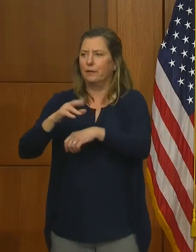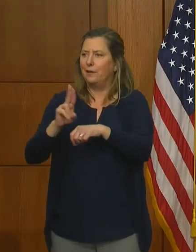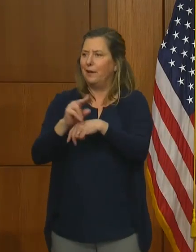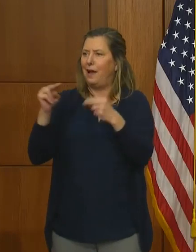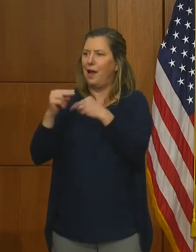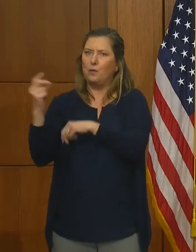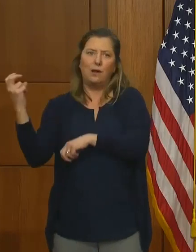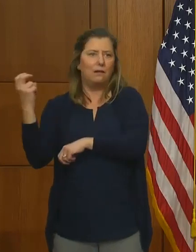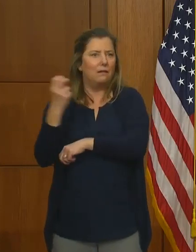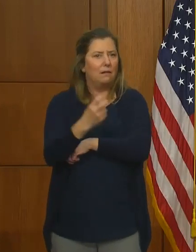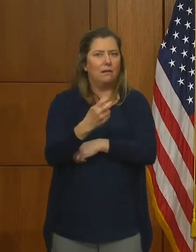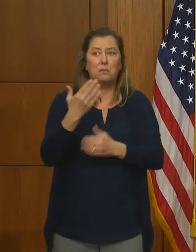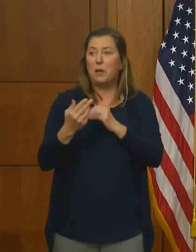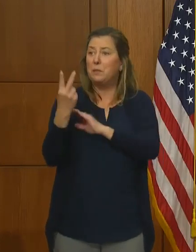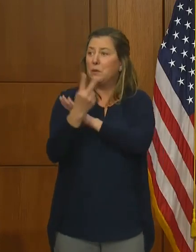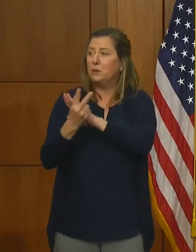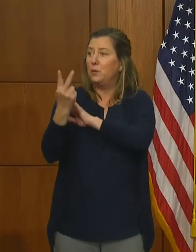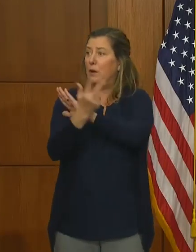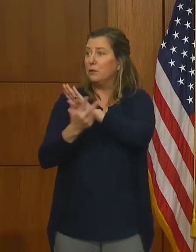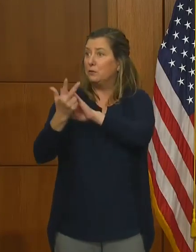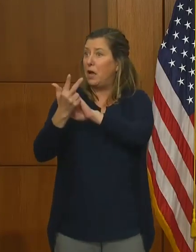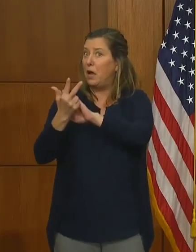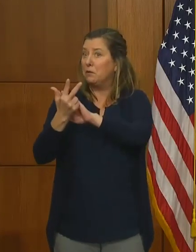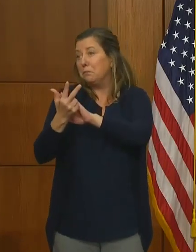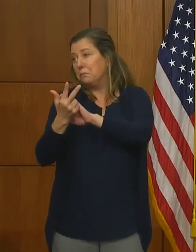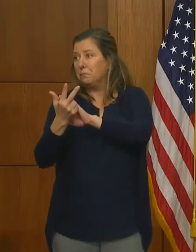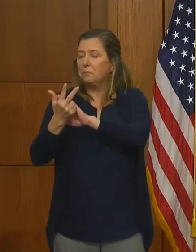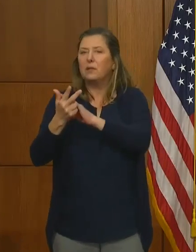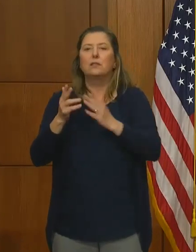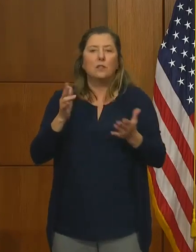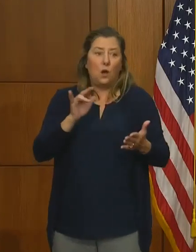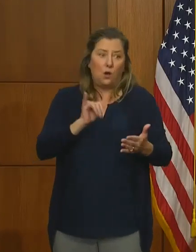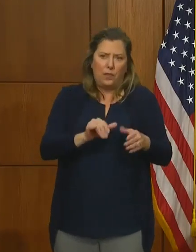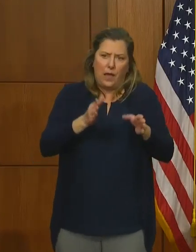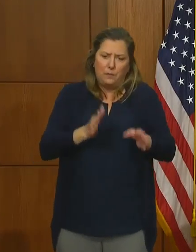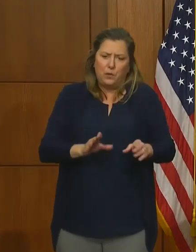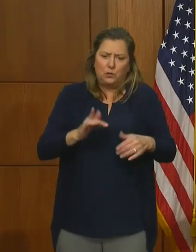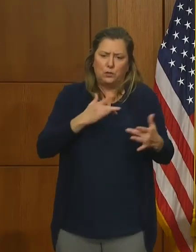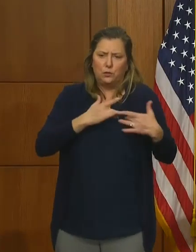NOT THAT DIFFICULT. TO TRAVEL